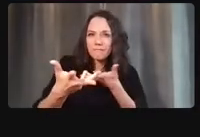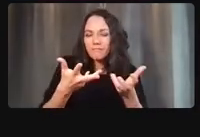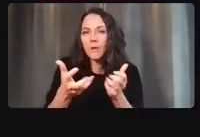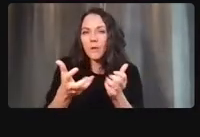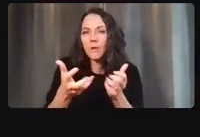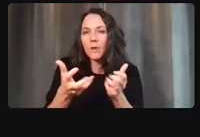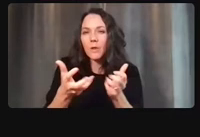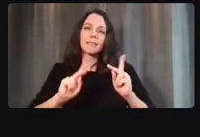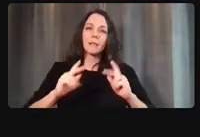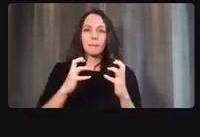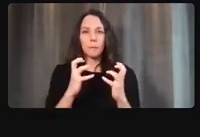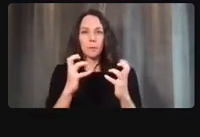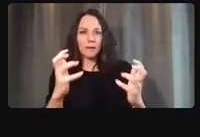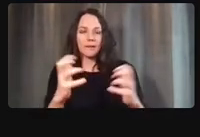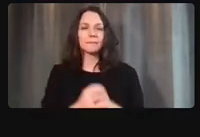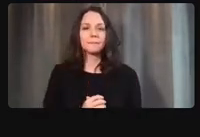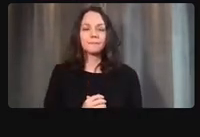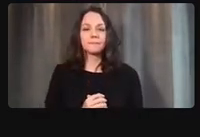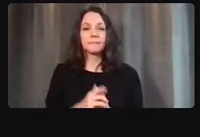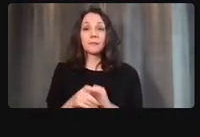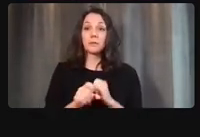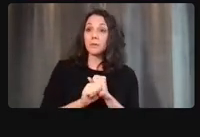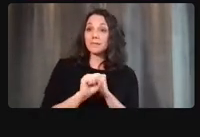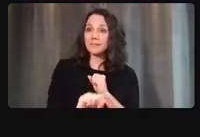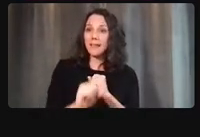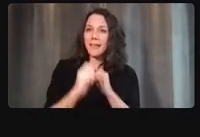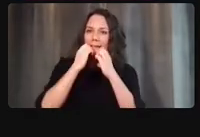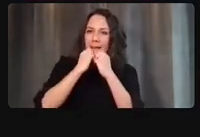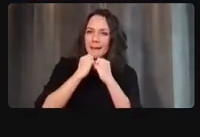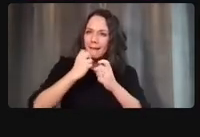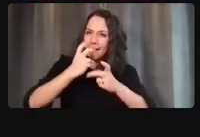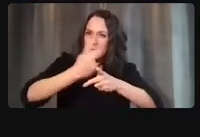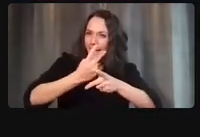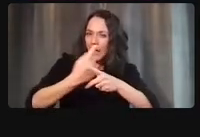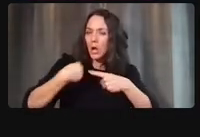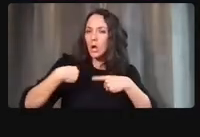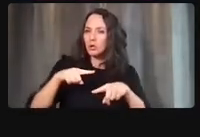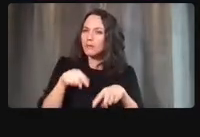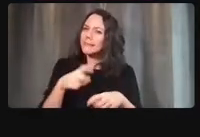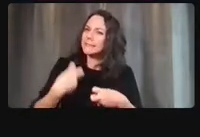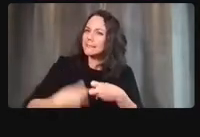that care through this difficult time of lack of connection and not being able